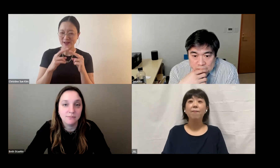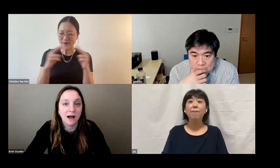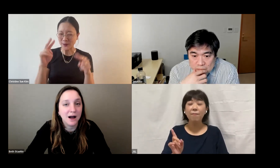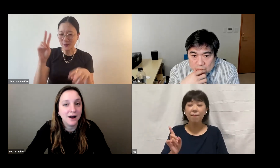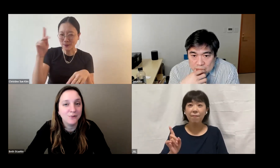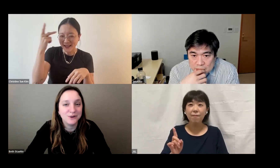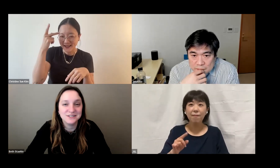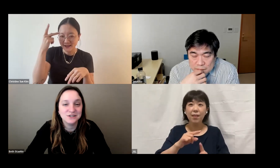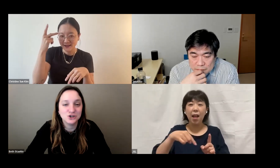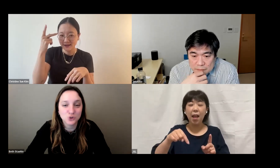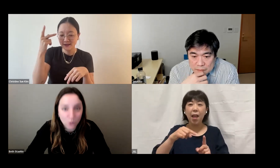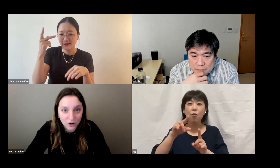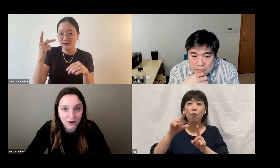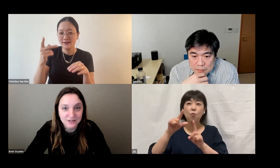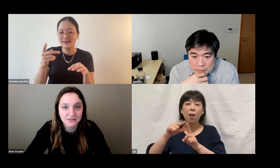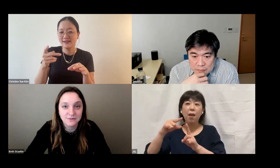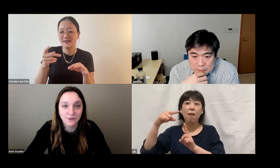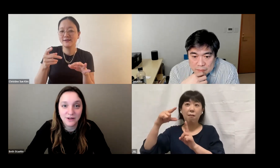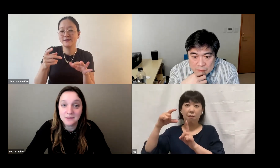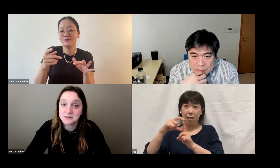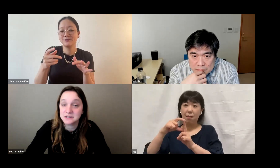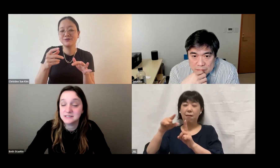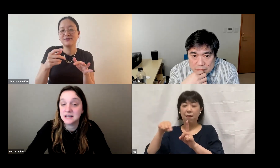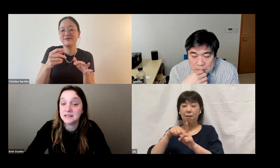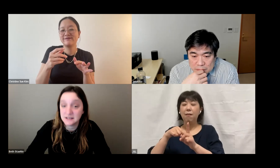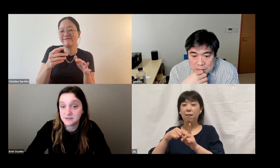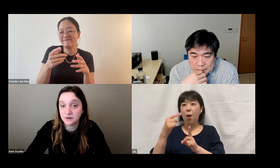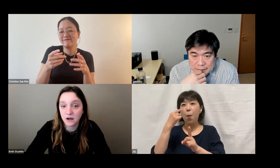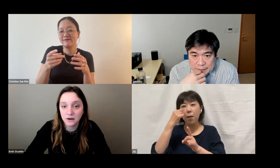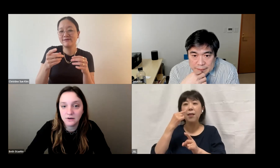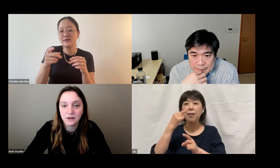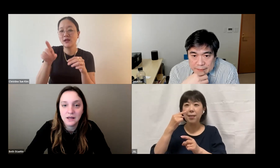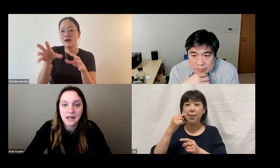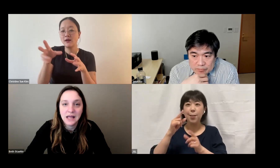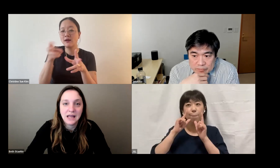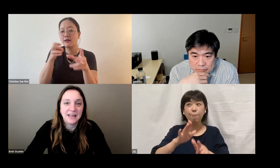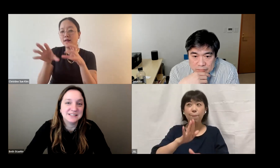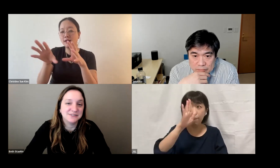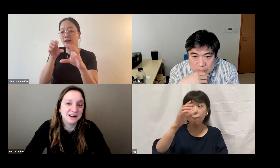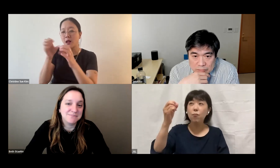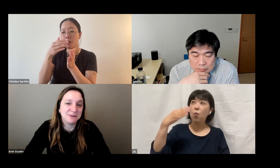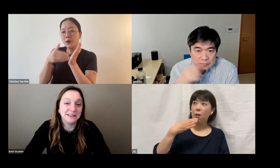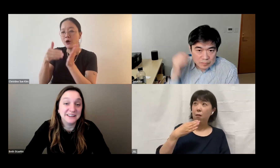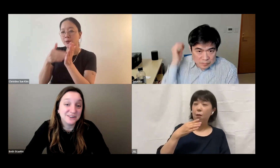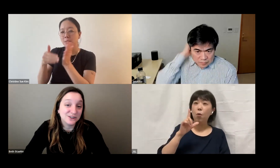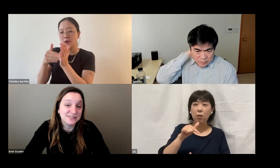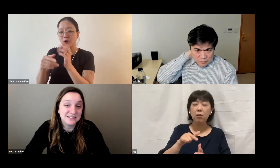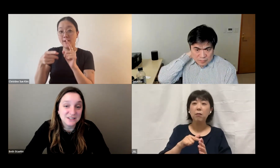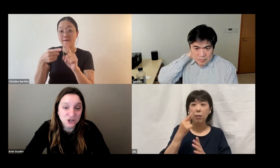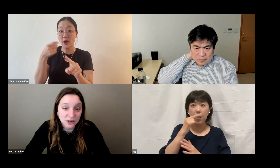I wasn't sure whether I was going to say yes or not. It's a very political decision